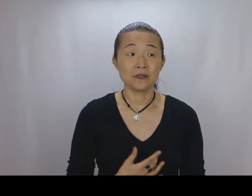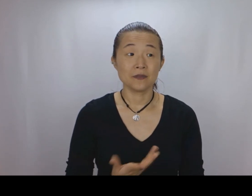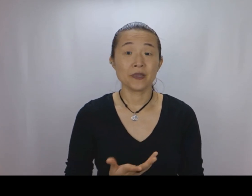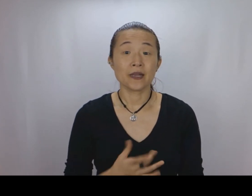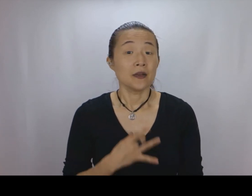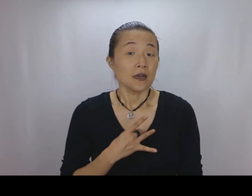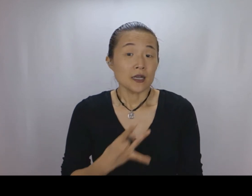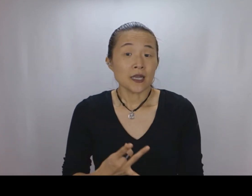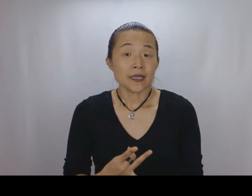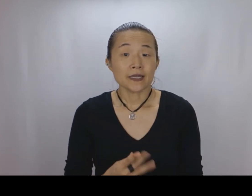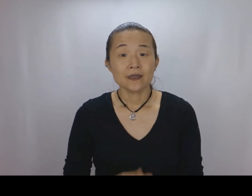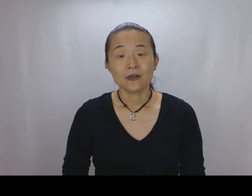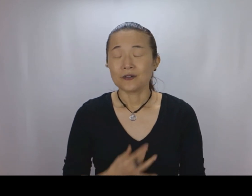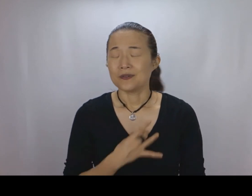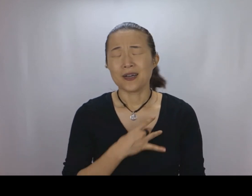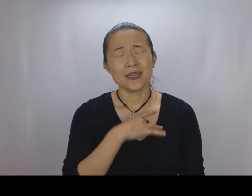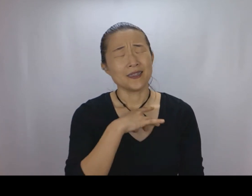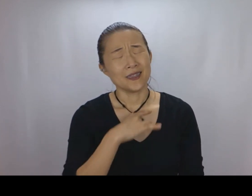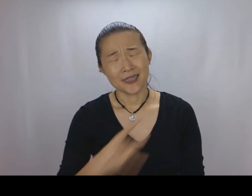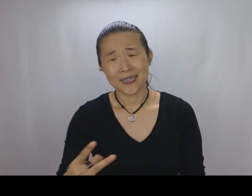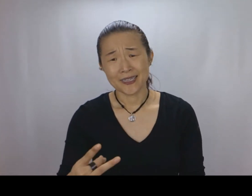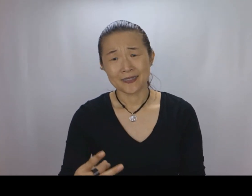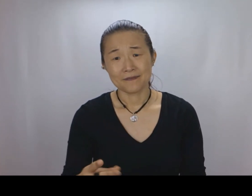So, you can be like, " I like it" or "I LIKE it!"